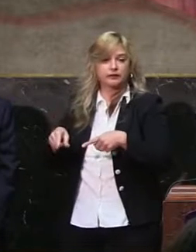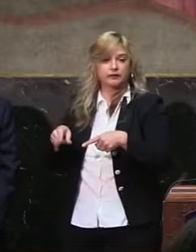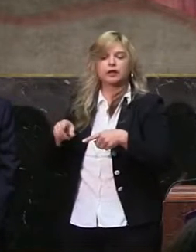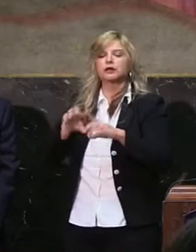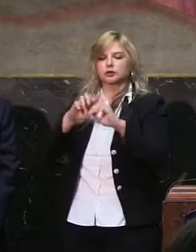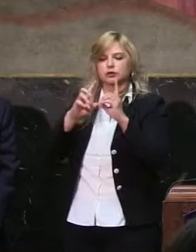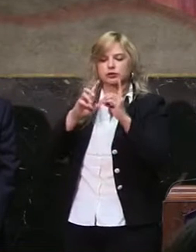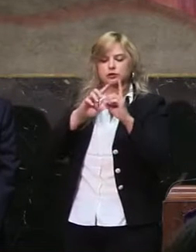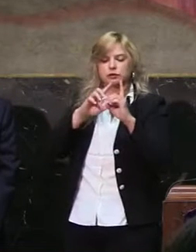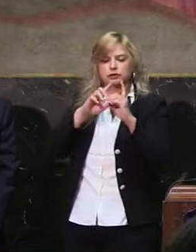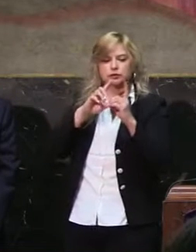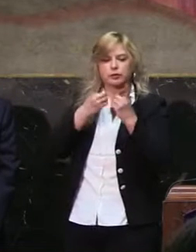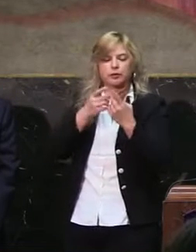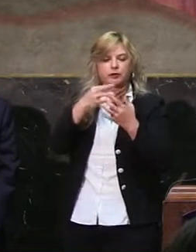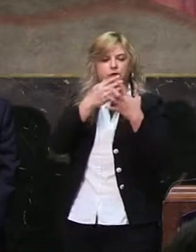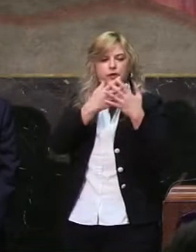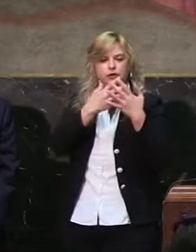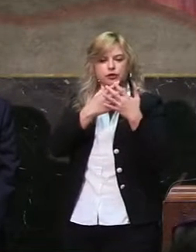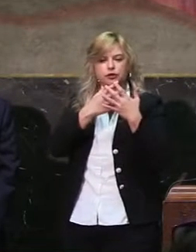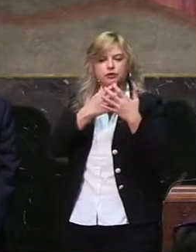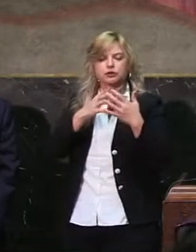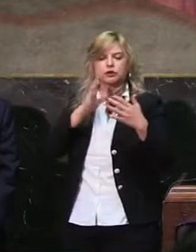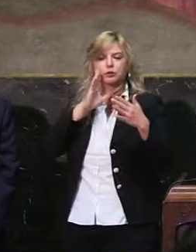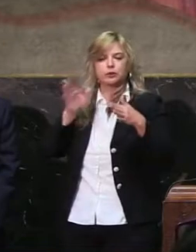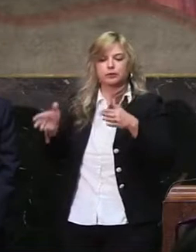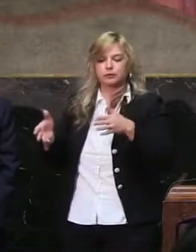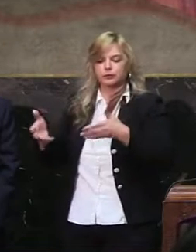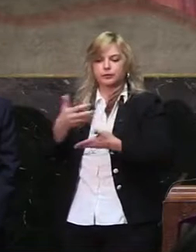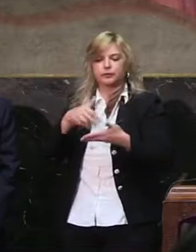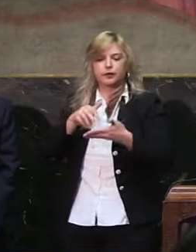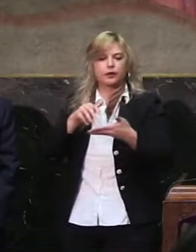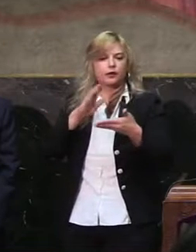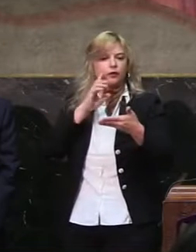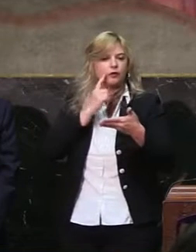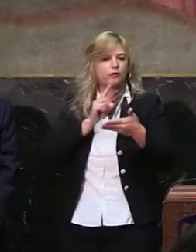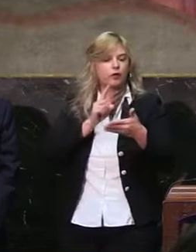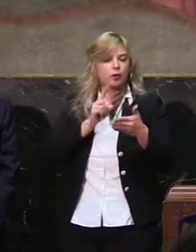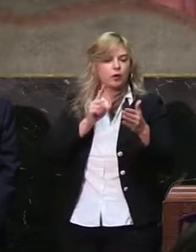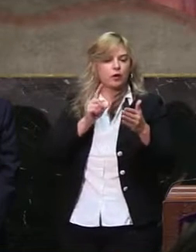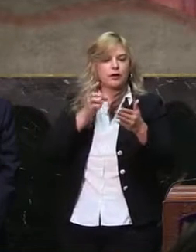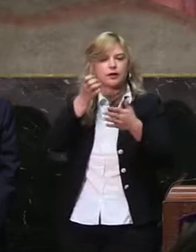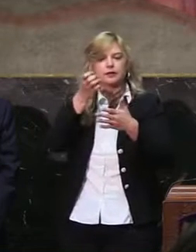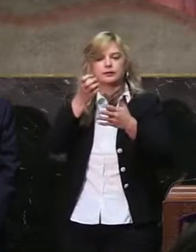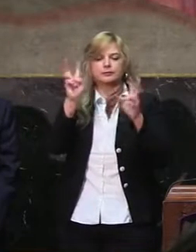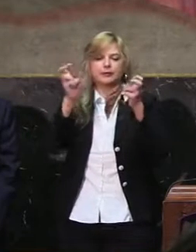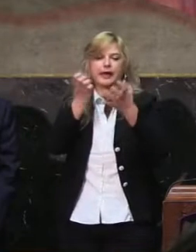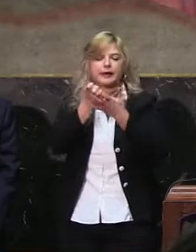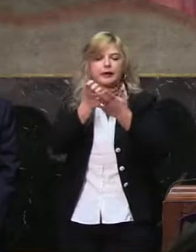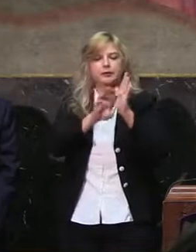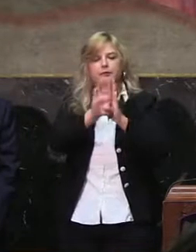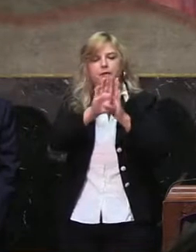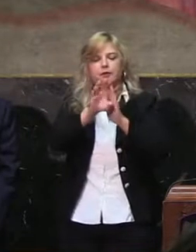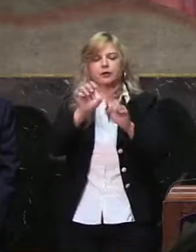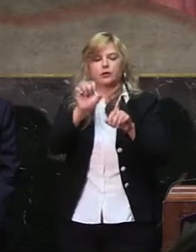Corrections to be directed towards the economic development piece for the workforce piece which is going to be